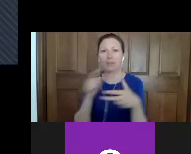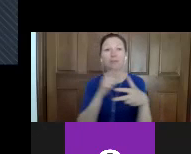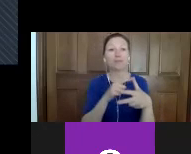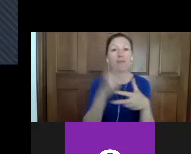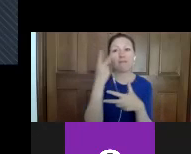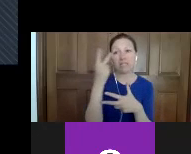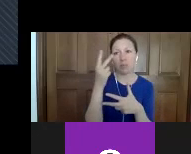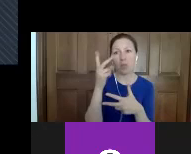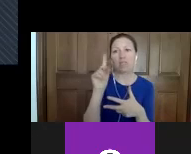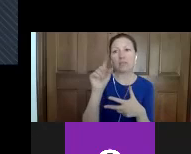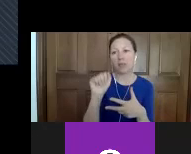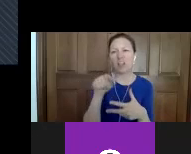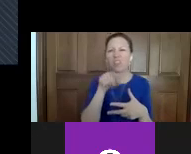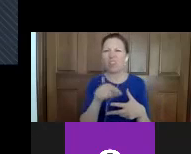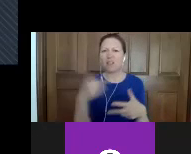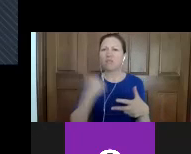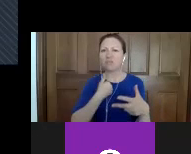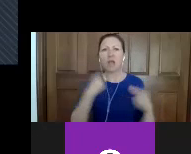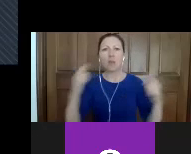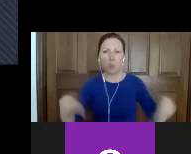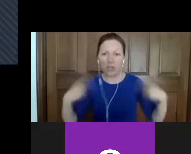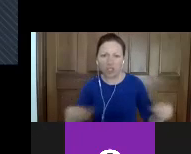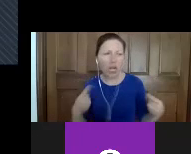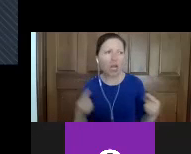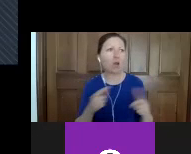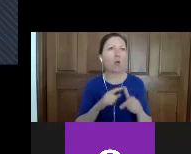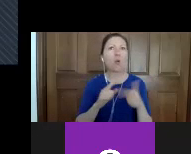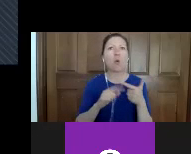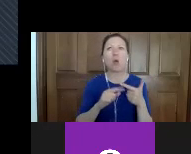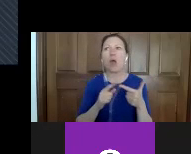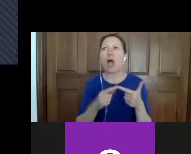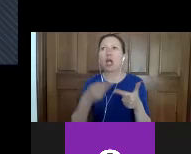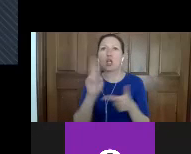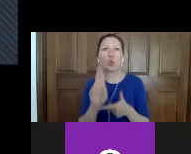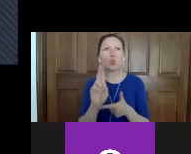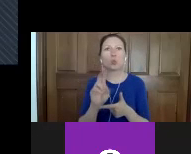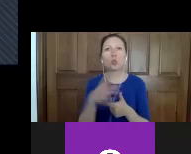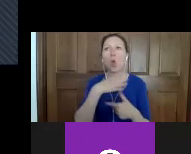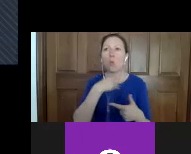in a wheelchair, I'm using a white cane, I use American Sign Language. The best time